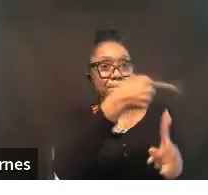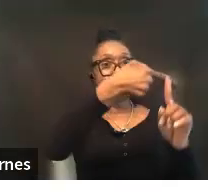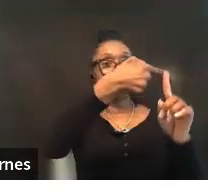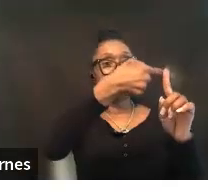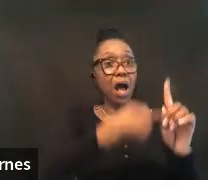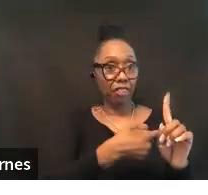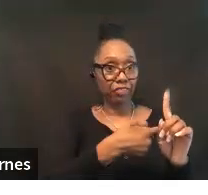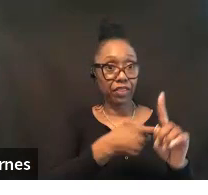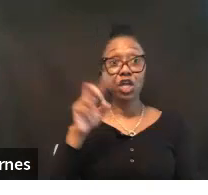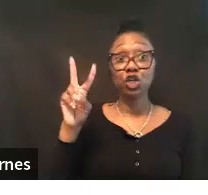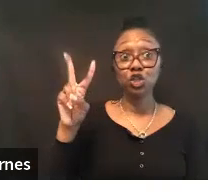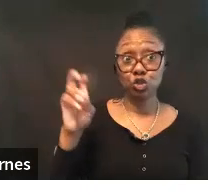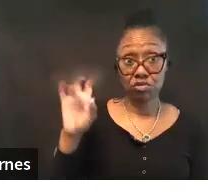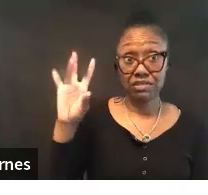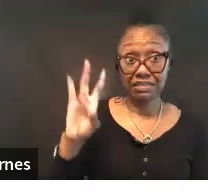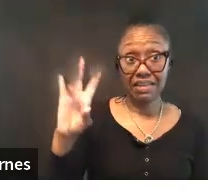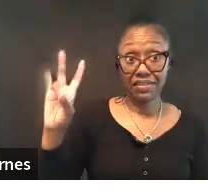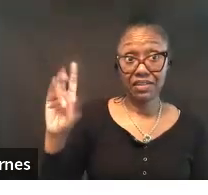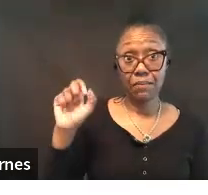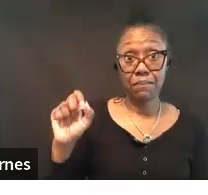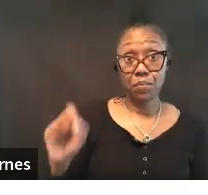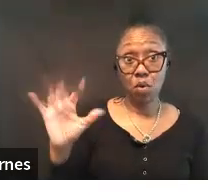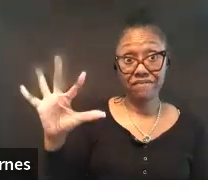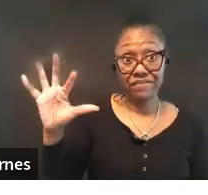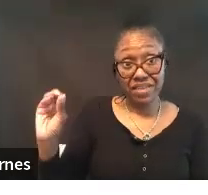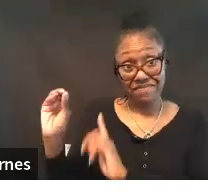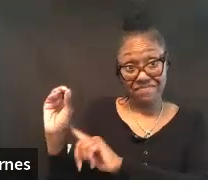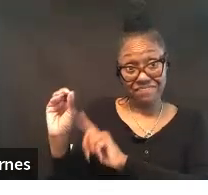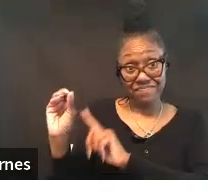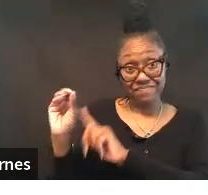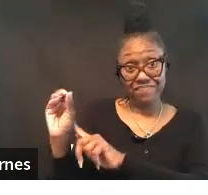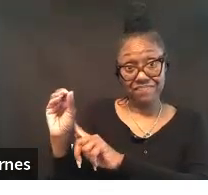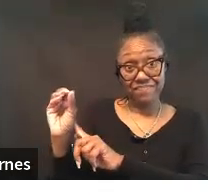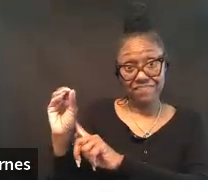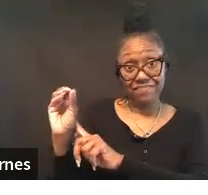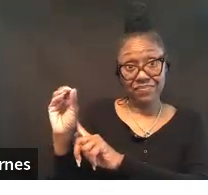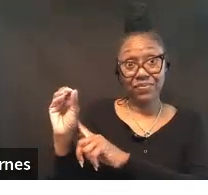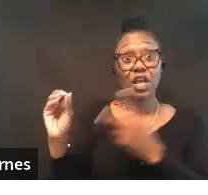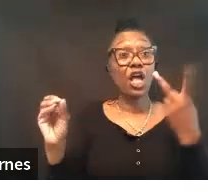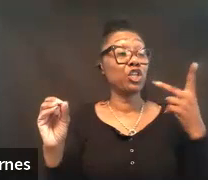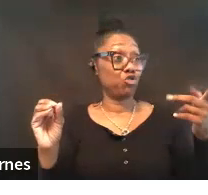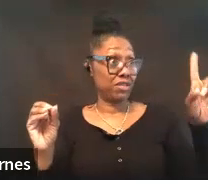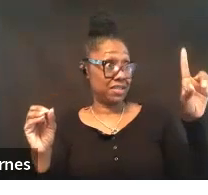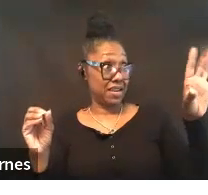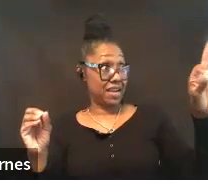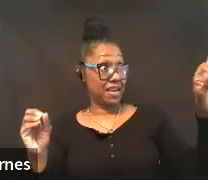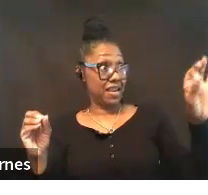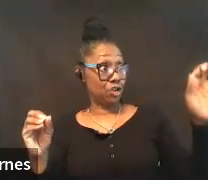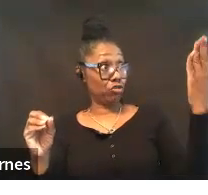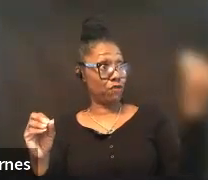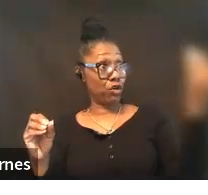That 2 77. Is then deducted from the $914 SSI amount.